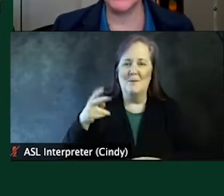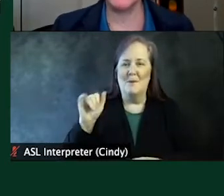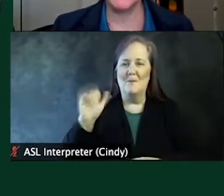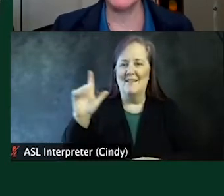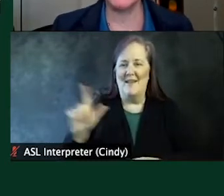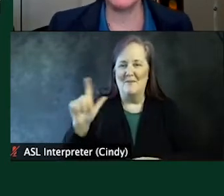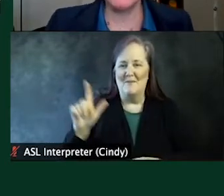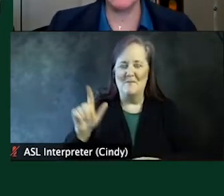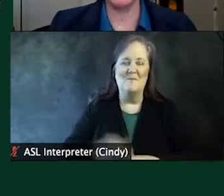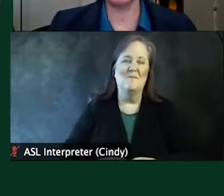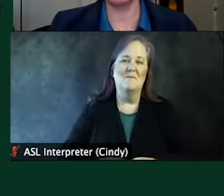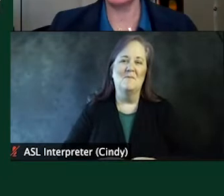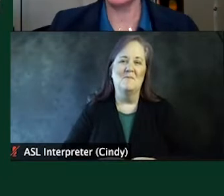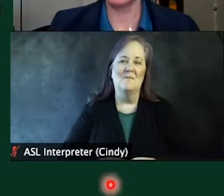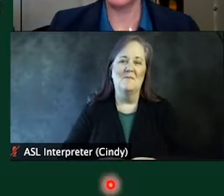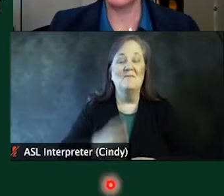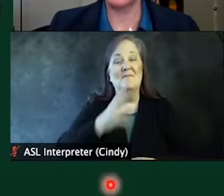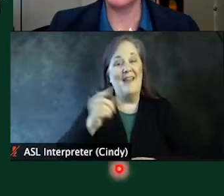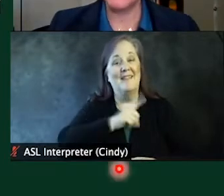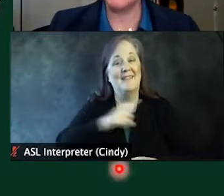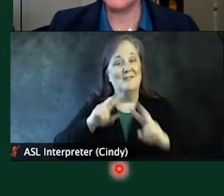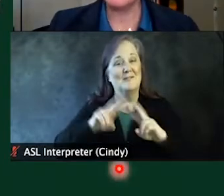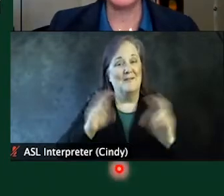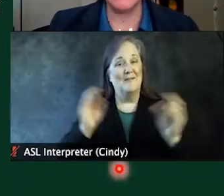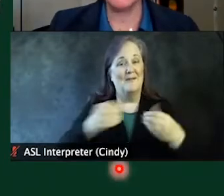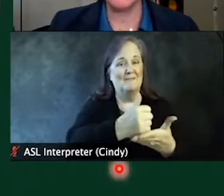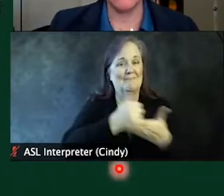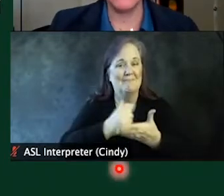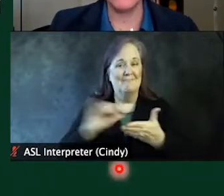and with the assistance of the Legislative Analyst's Office.